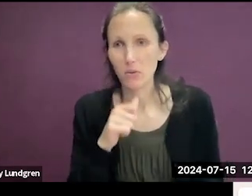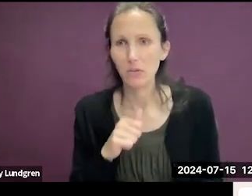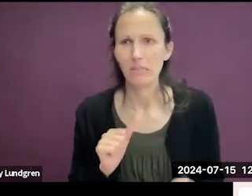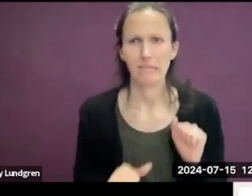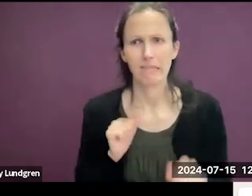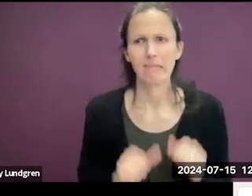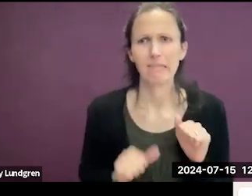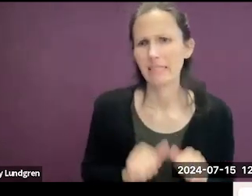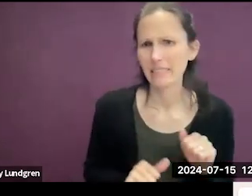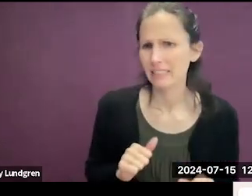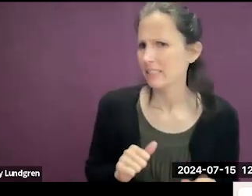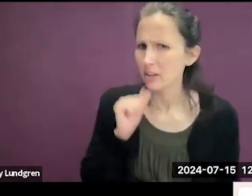what questions have you got for me?